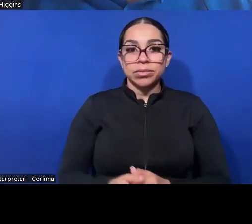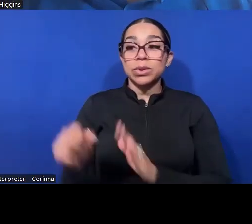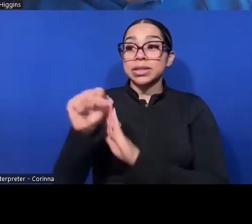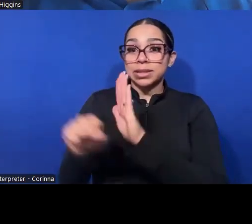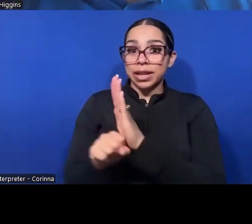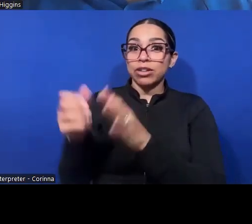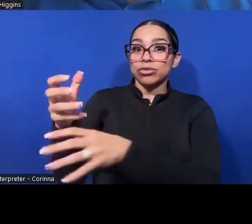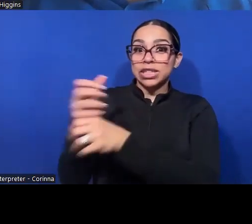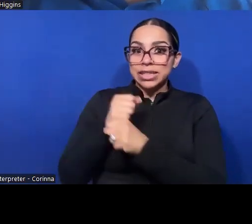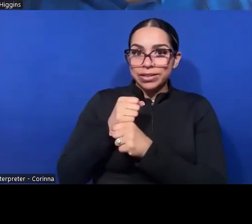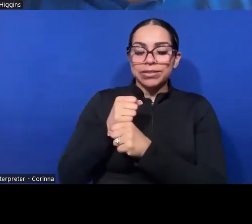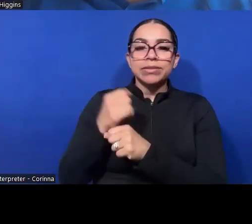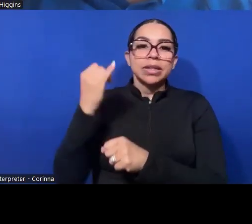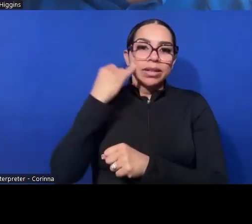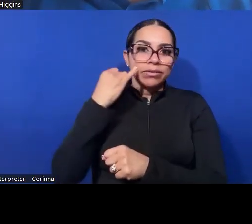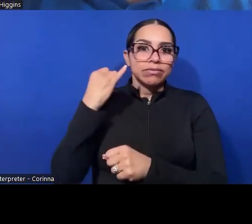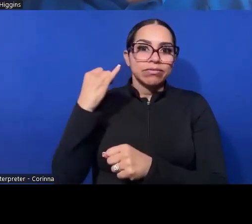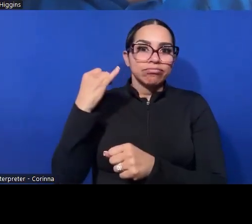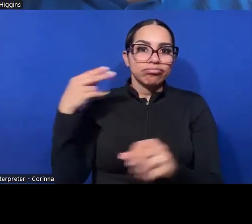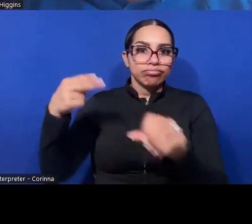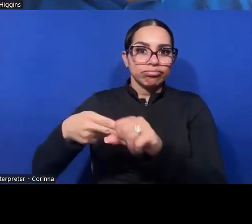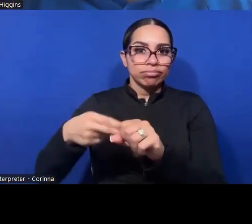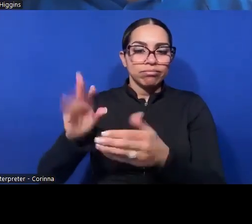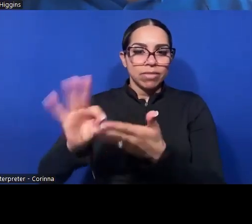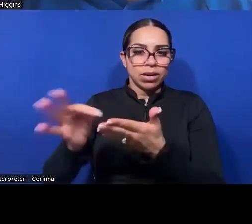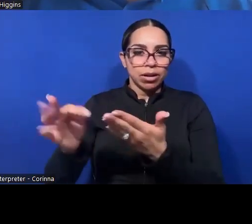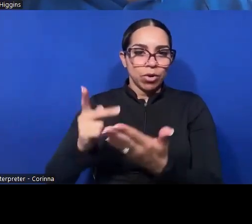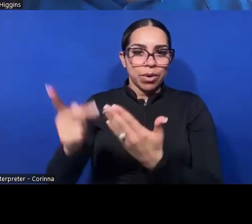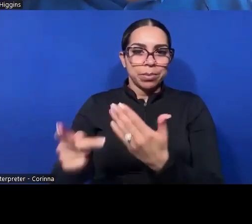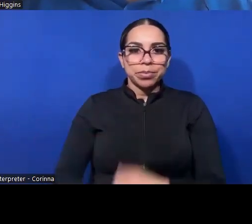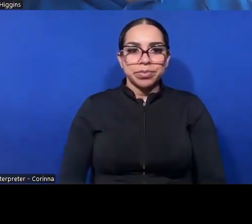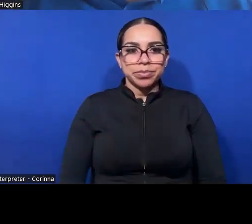in the Medicaid program. And then there are state,